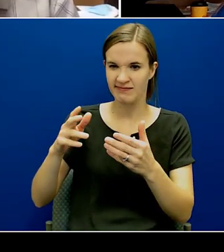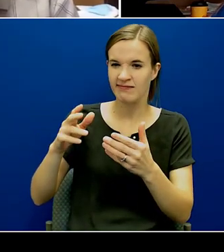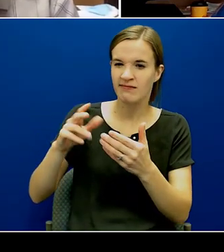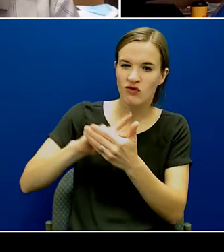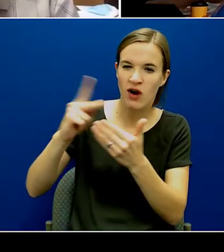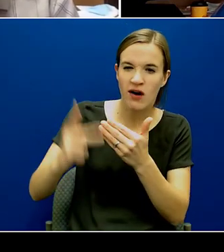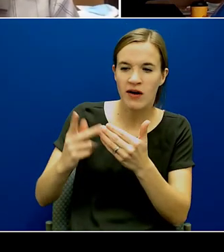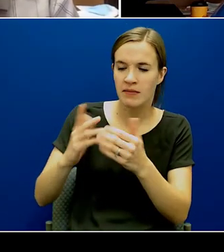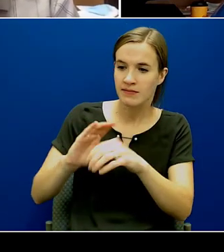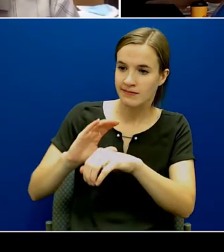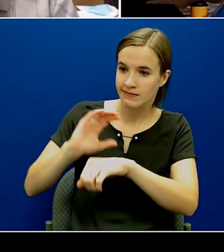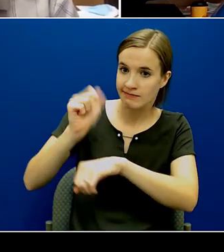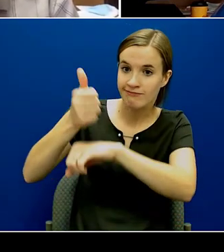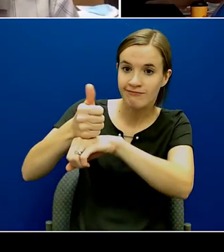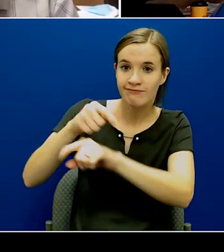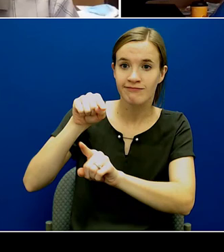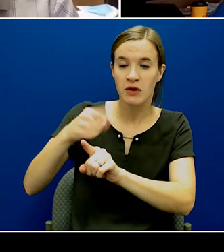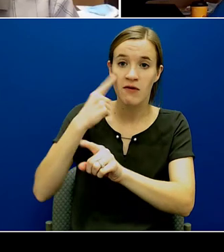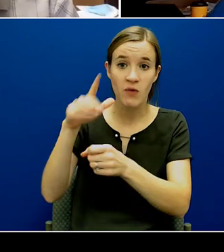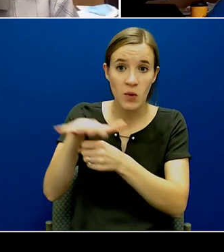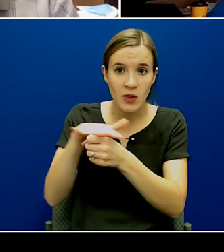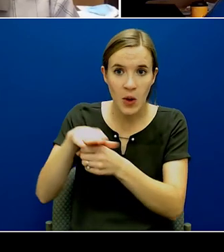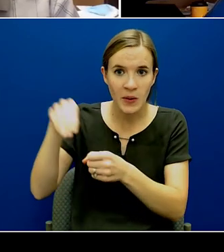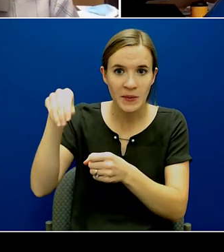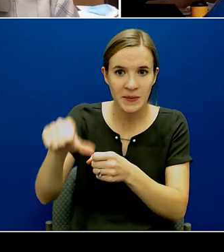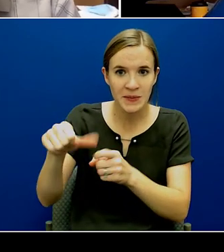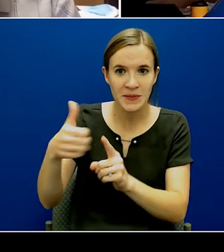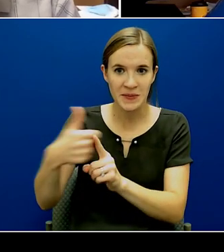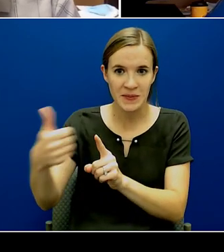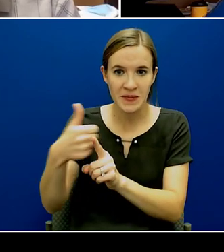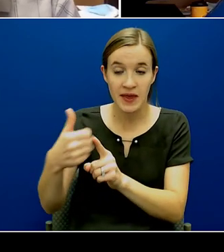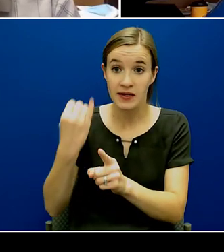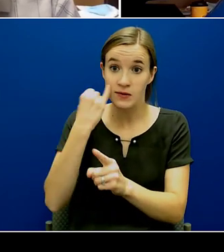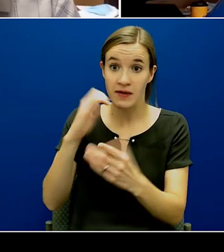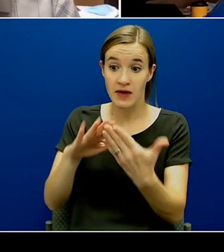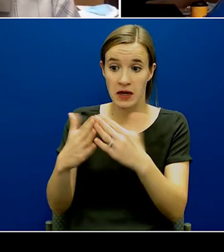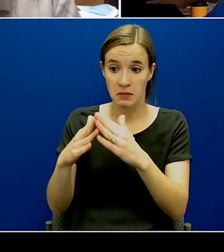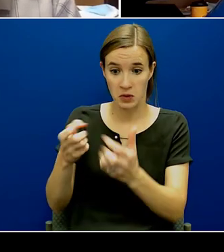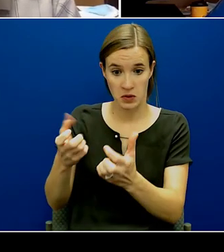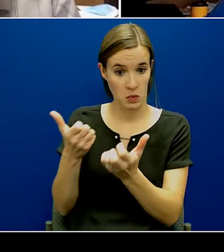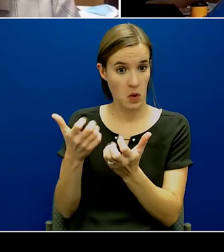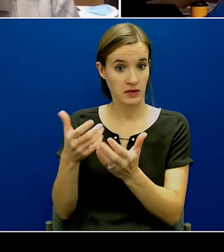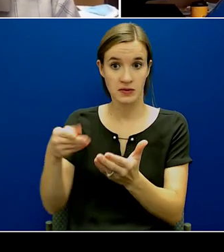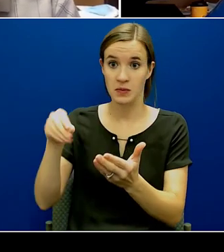system as well. And our funding is also Disability Action Center Northwest with 5310